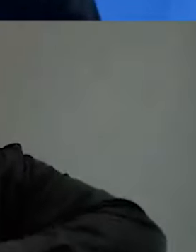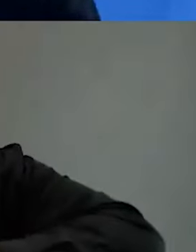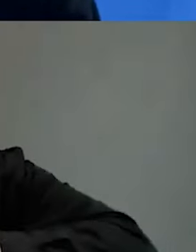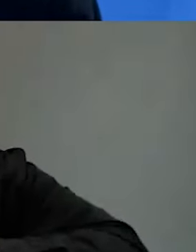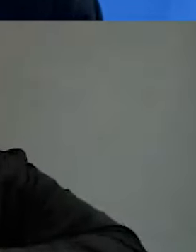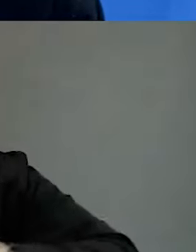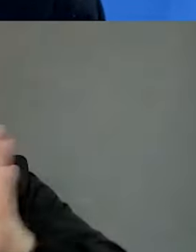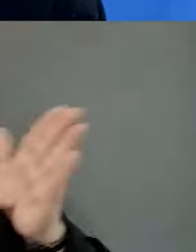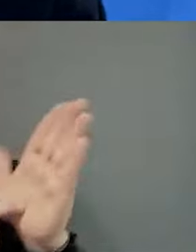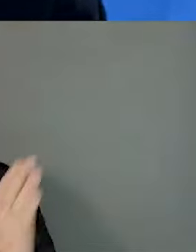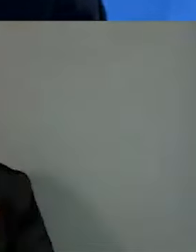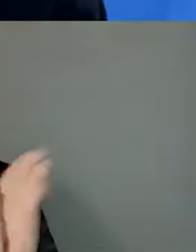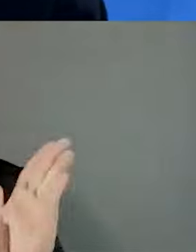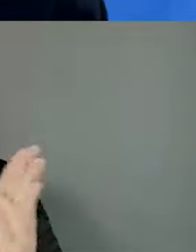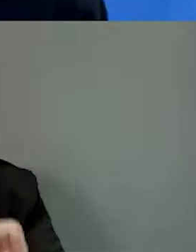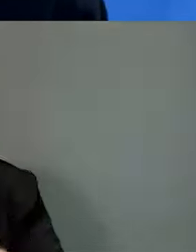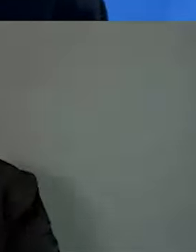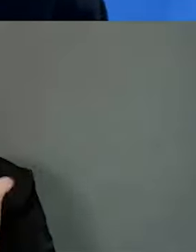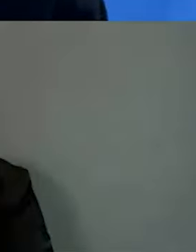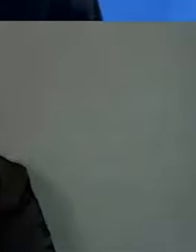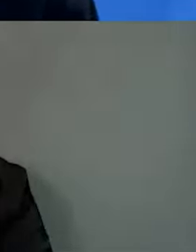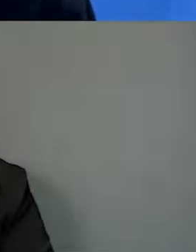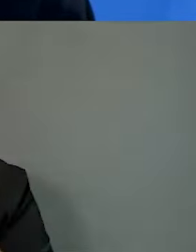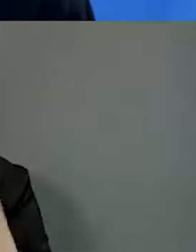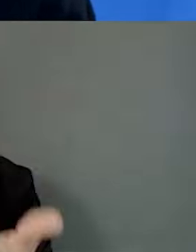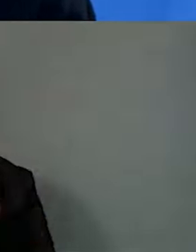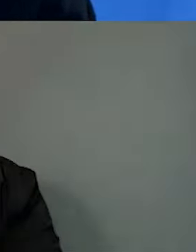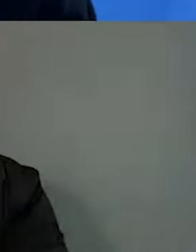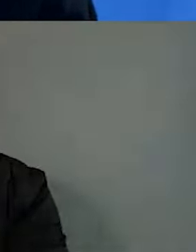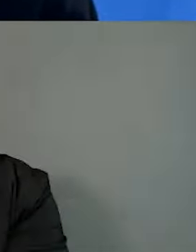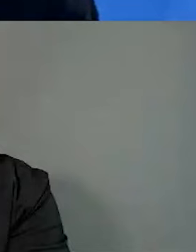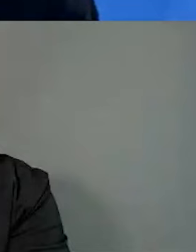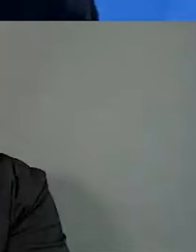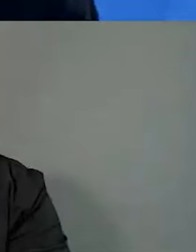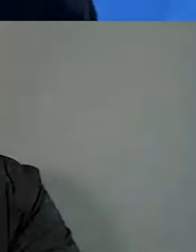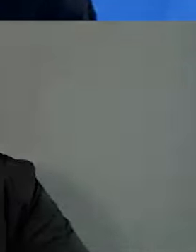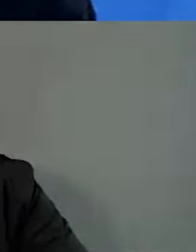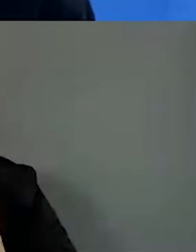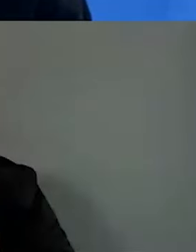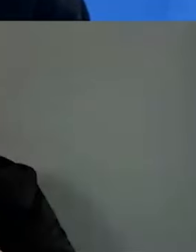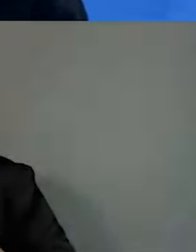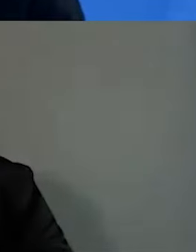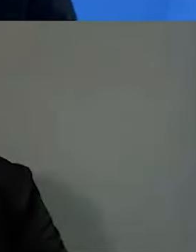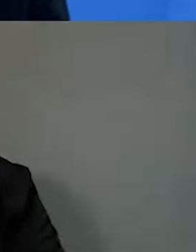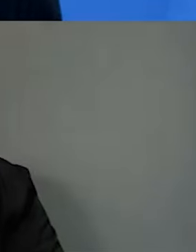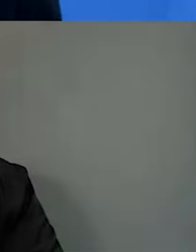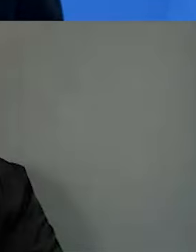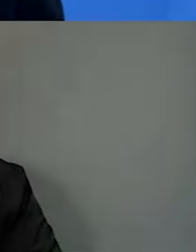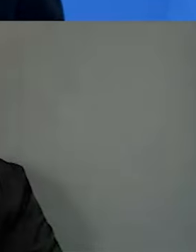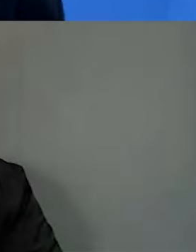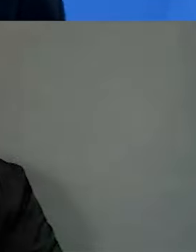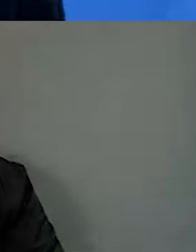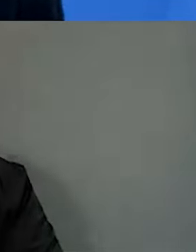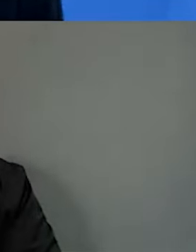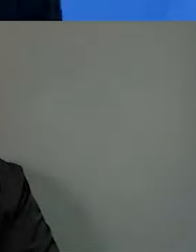any new proposals submitted on or after May 20, 2024, because of the implications